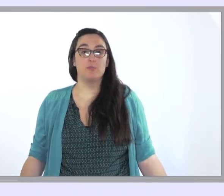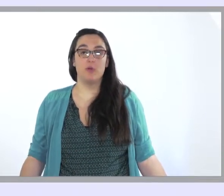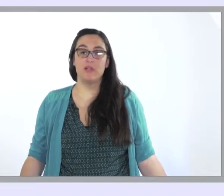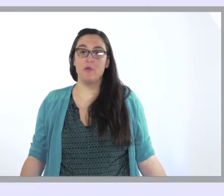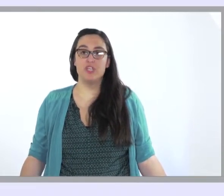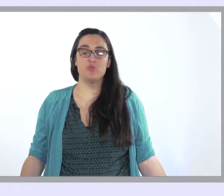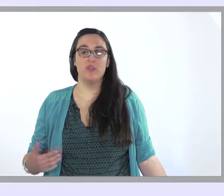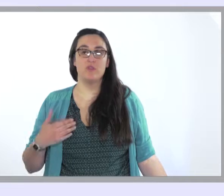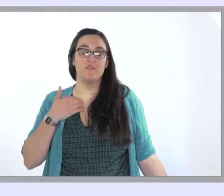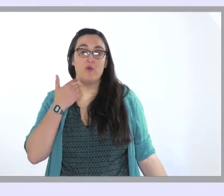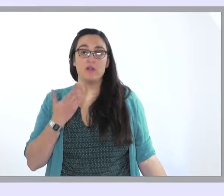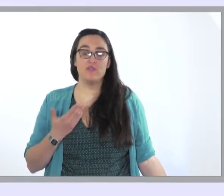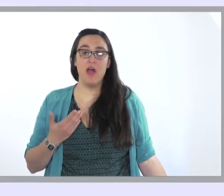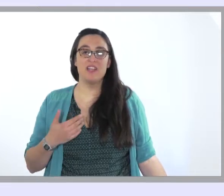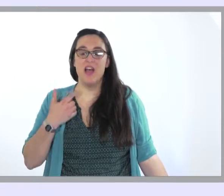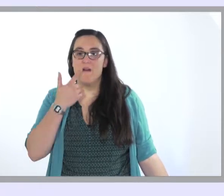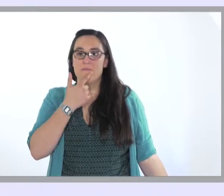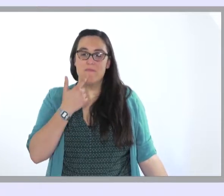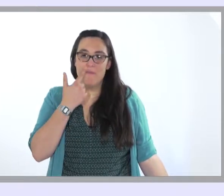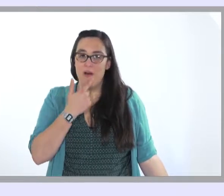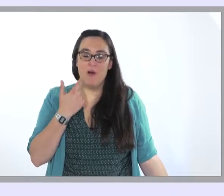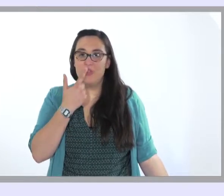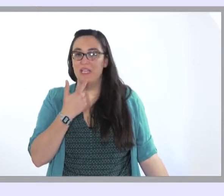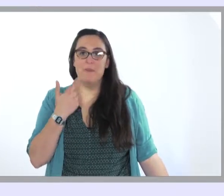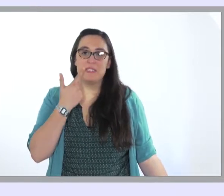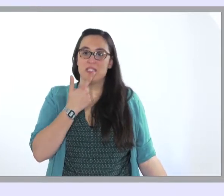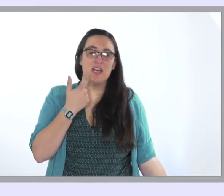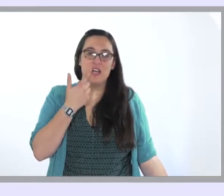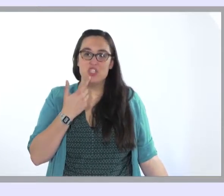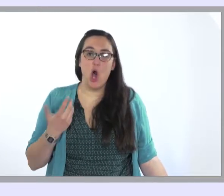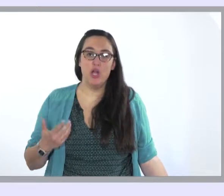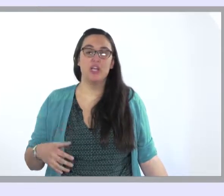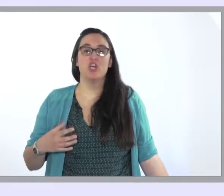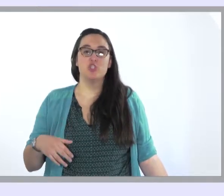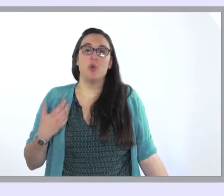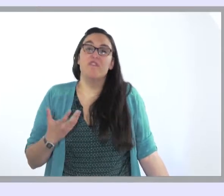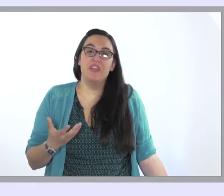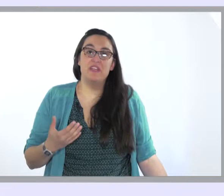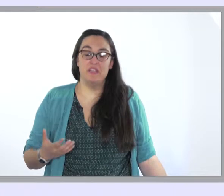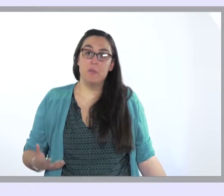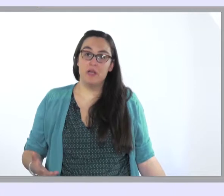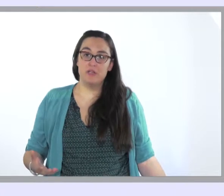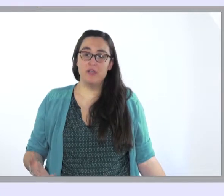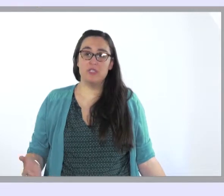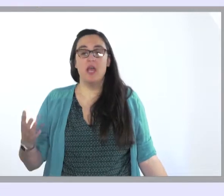In spoken languages, we use the vocal tract, mouth, lips, tongue... to convey these patterns,